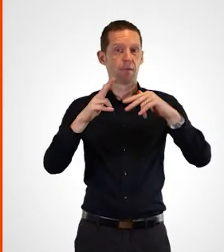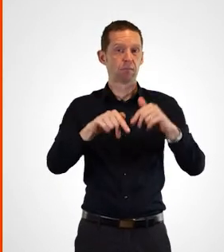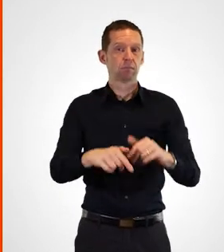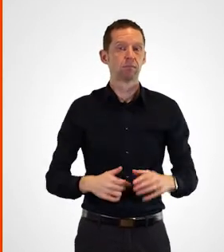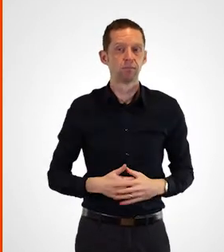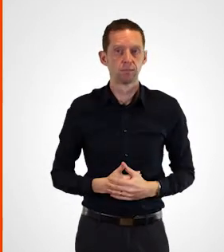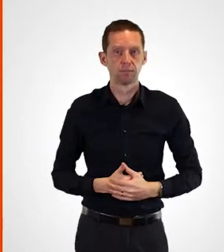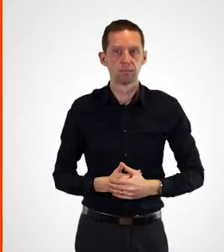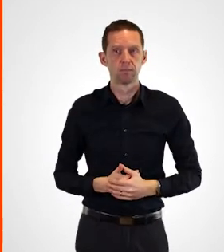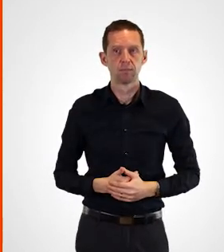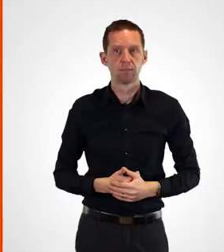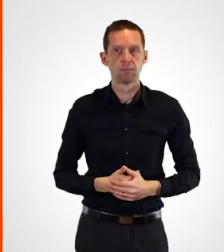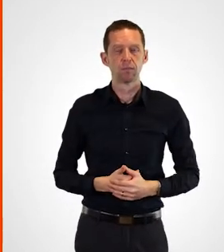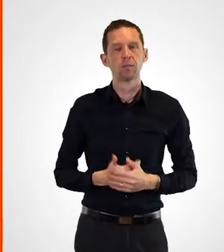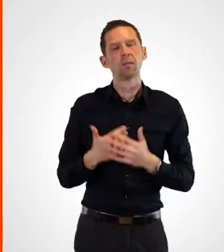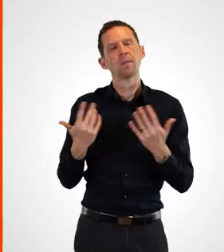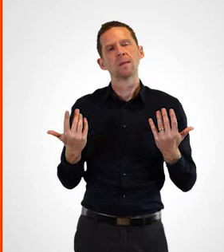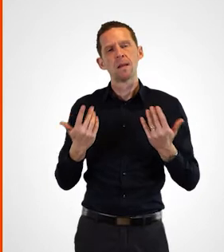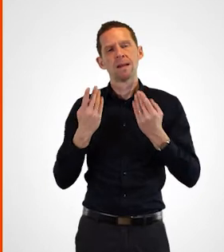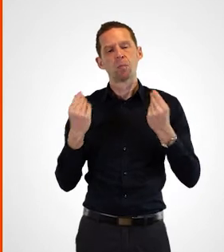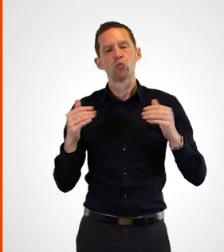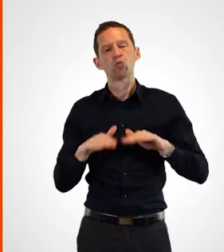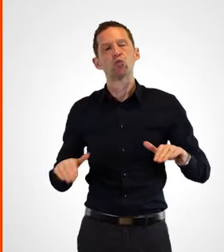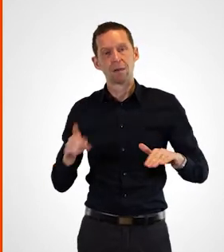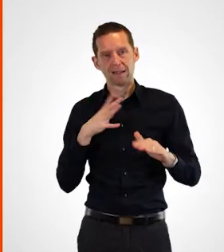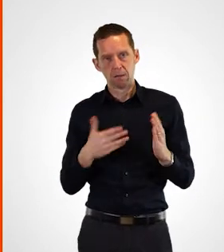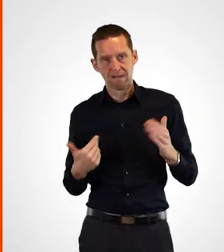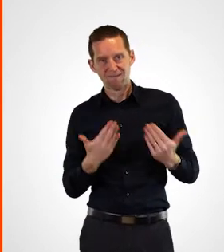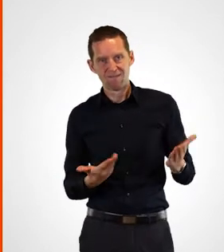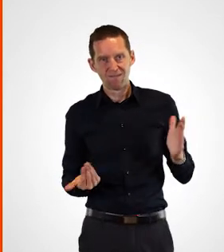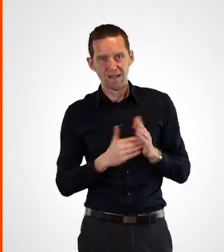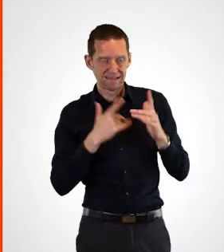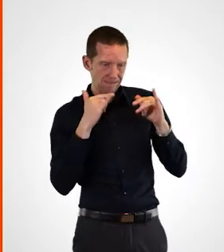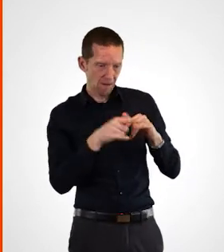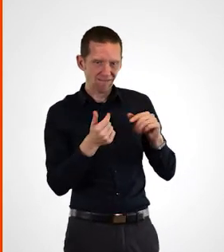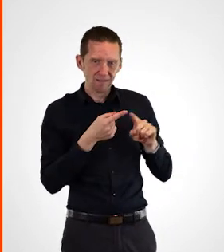And for some children additional assessments may be required to help pinpoint those specific needs.